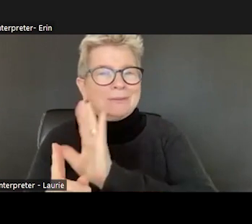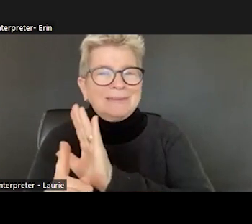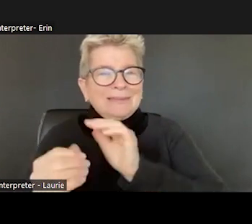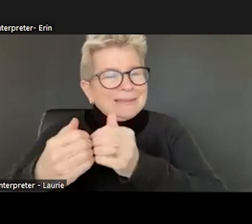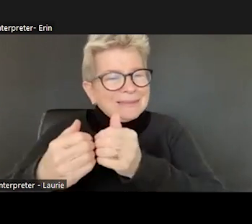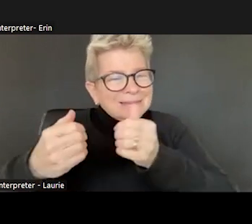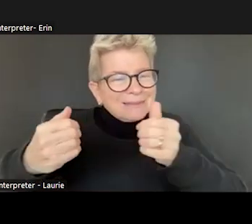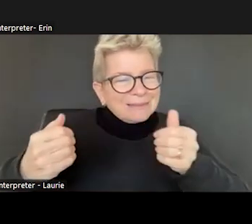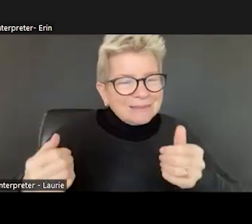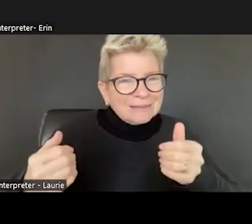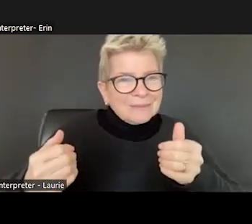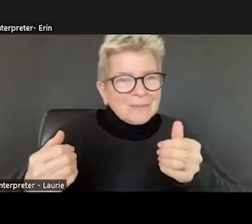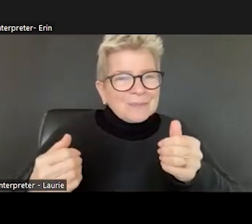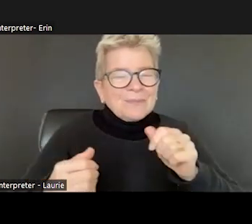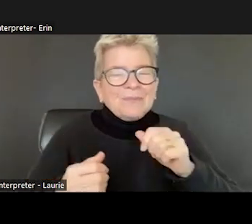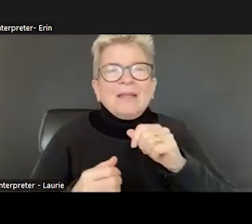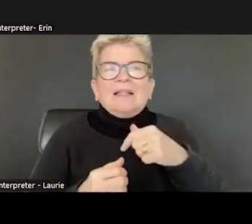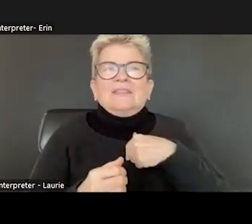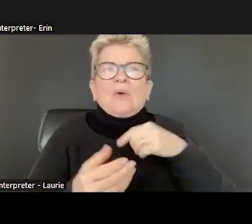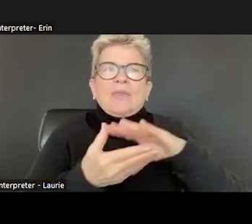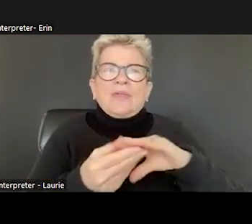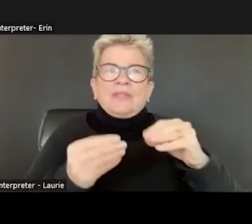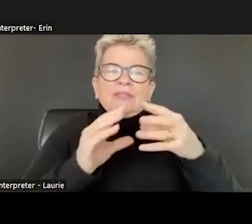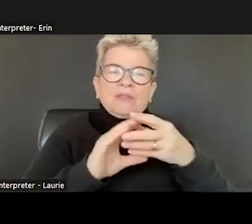other topics might be, so the stories are really what's most important for